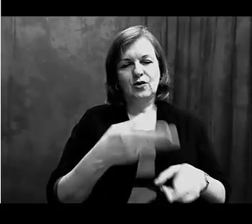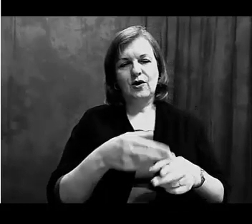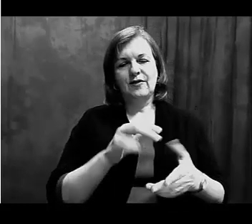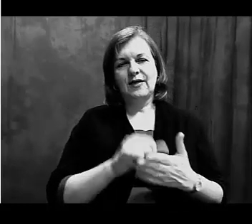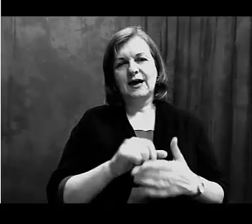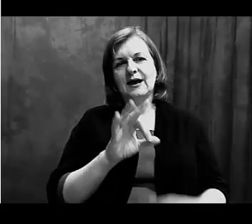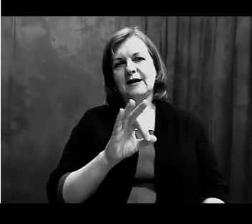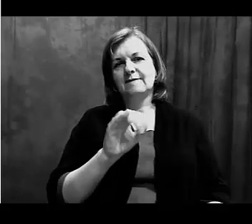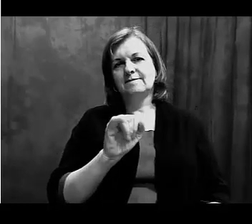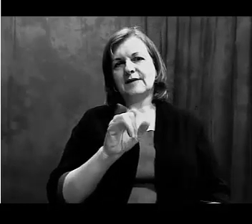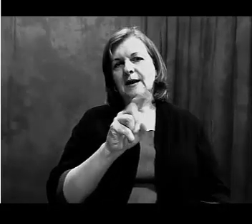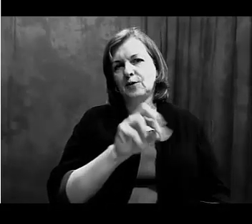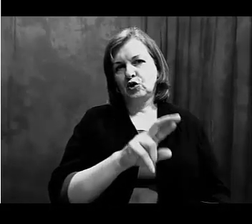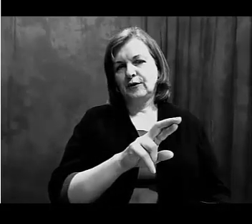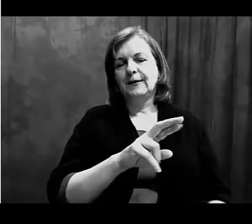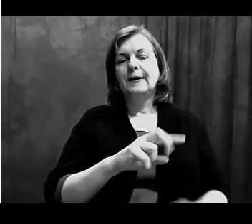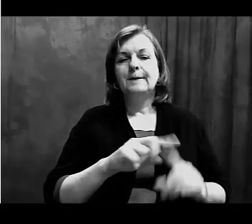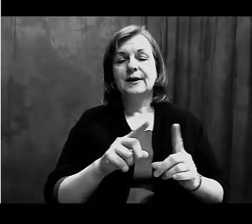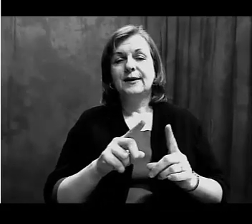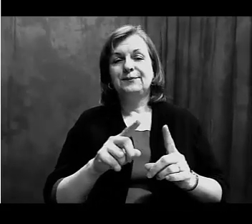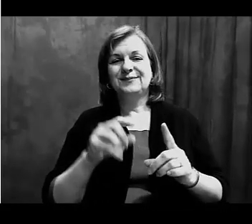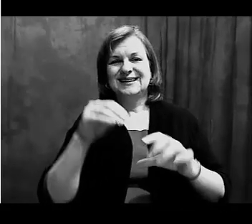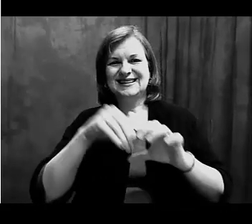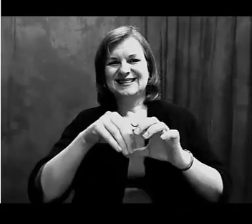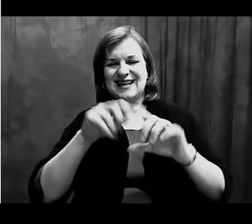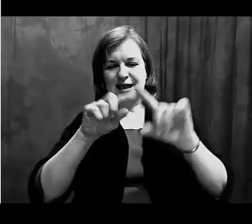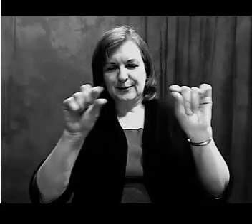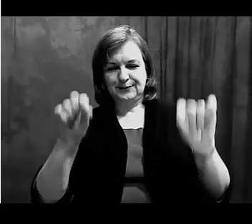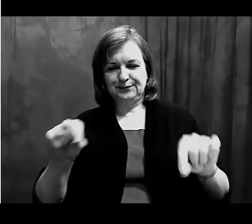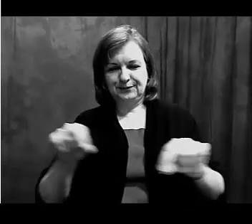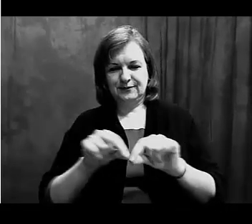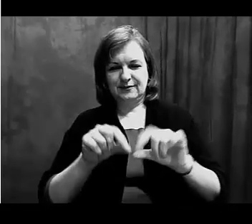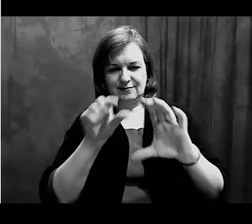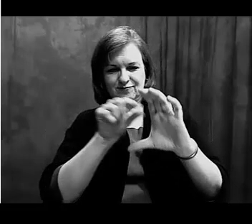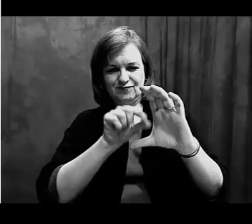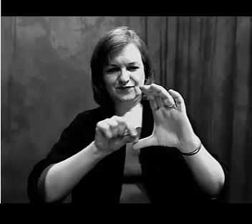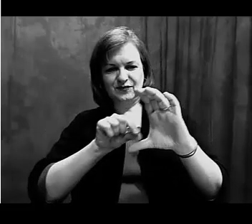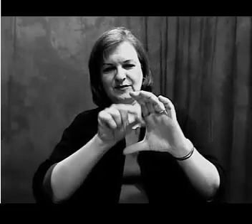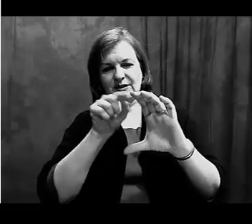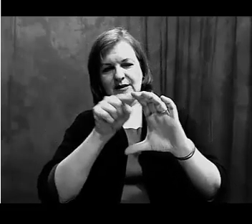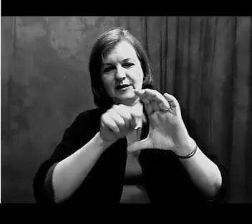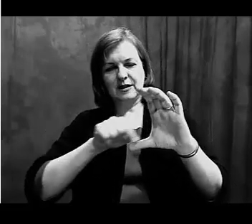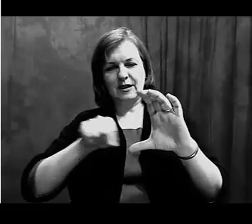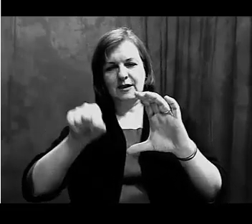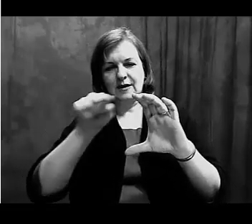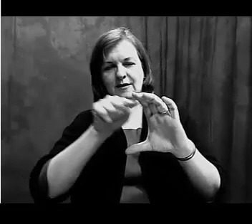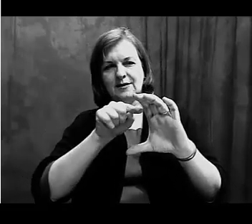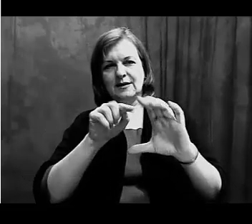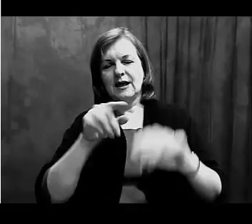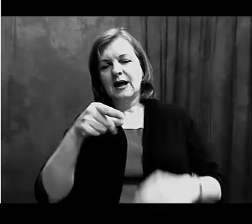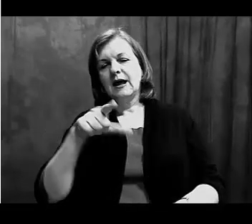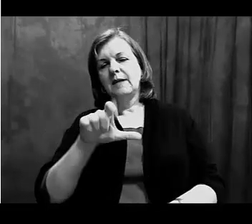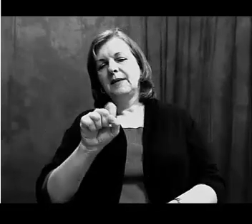we call that fiber when we talked about our macromolecules but on the inside